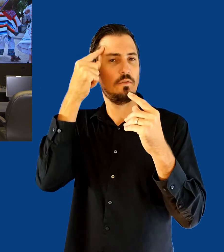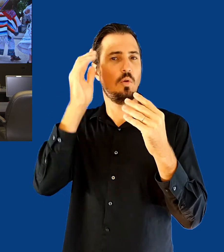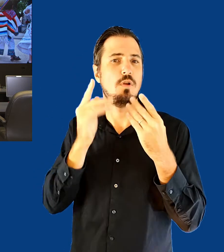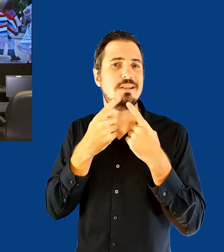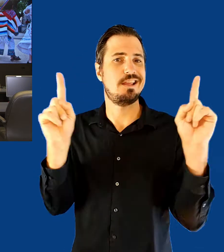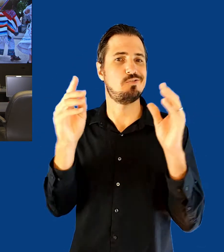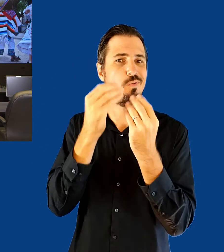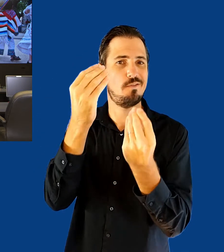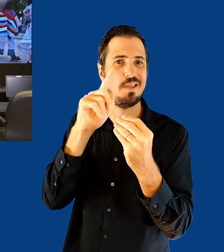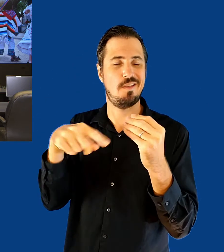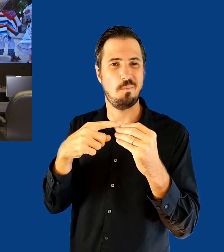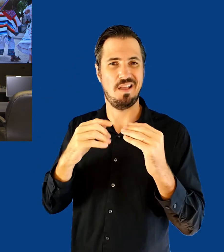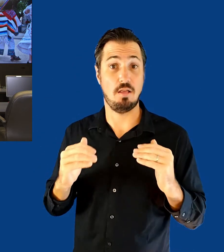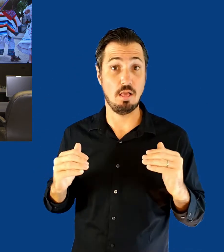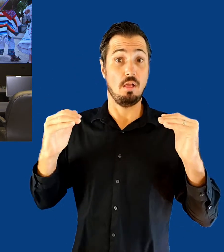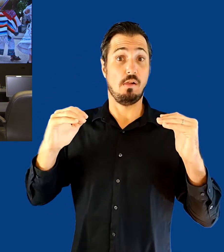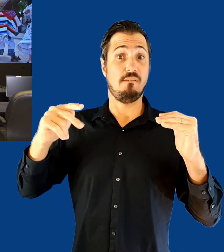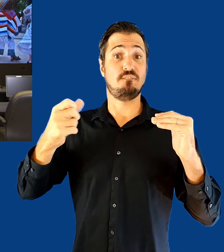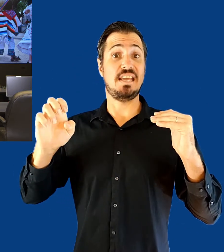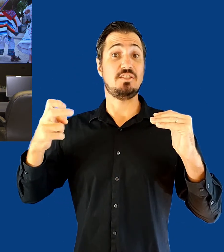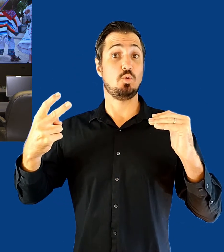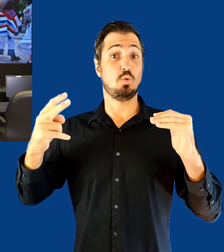and we will continue to discuss that in detail as we are updated.